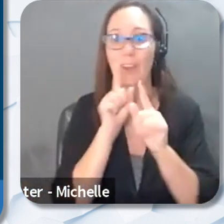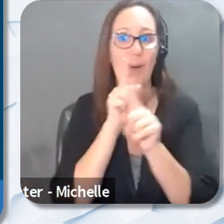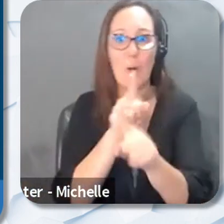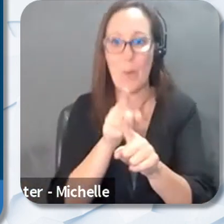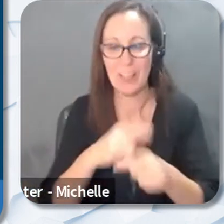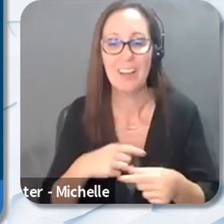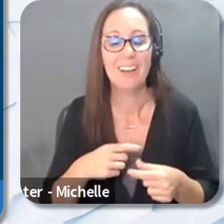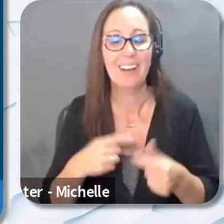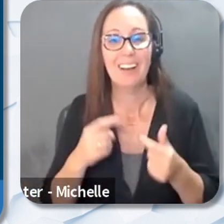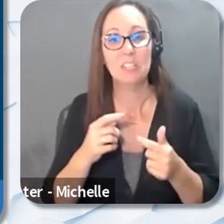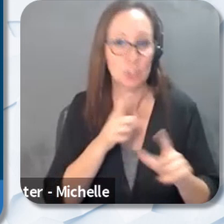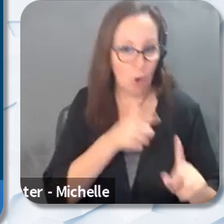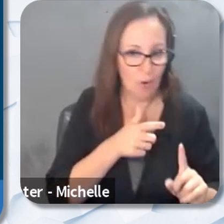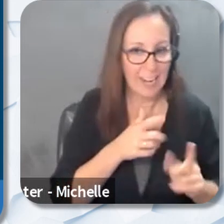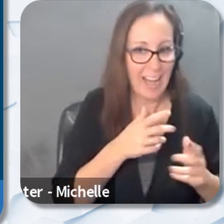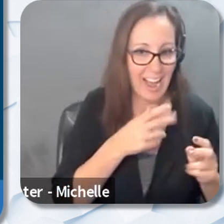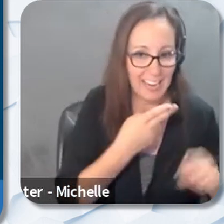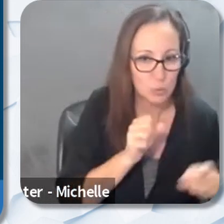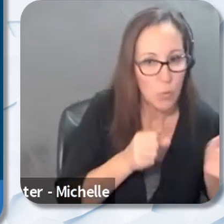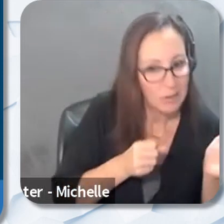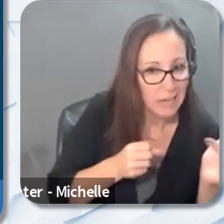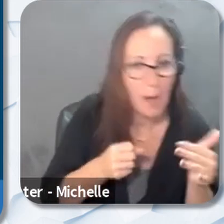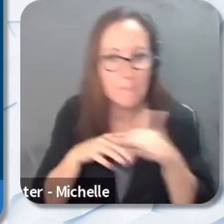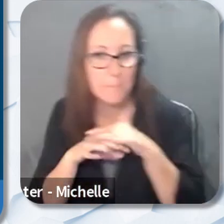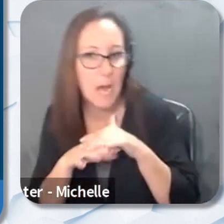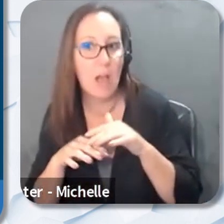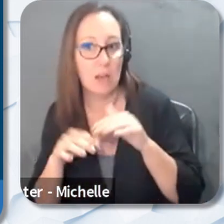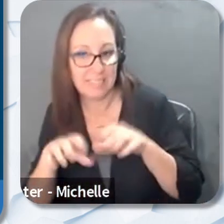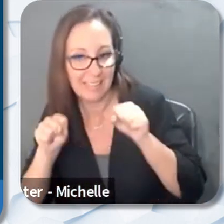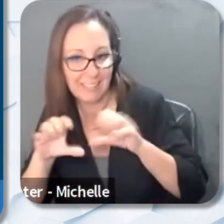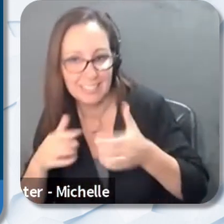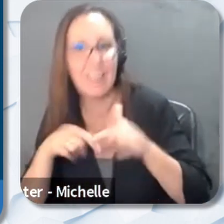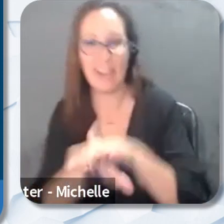target our high schools and then have them into our workforce within our district. Sheila Self: